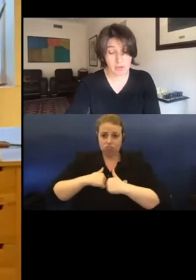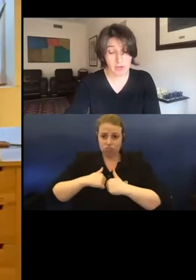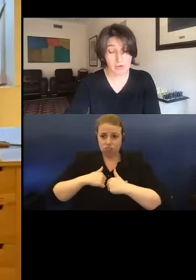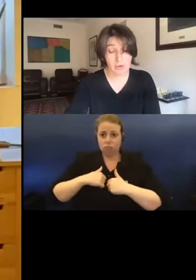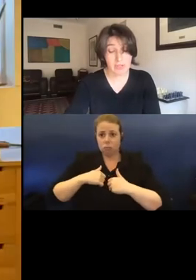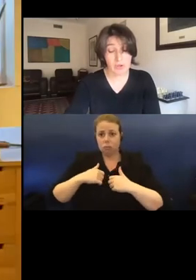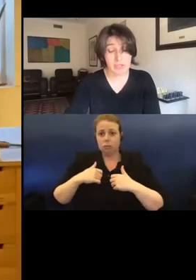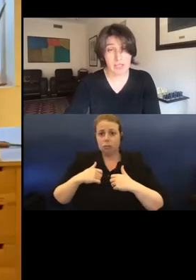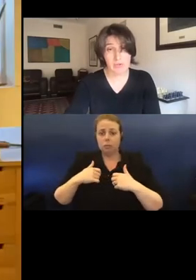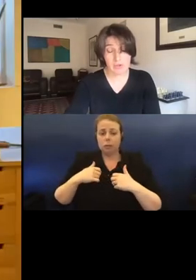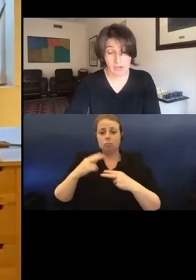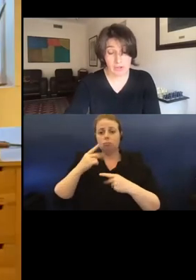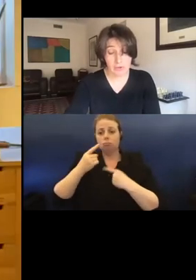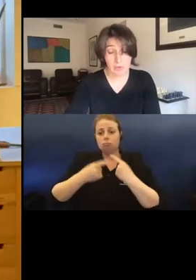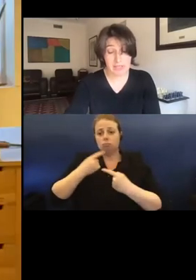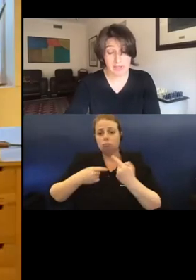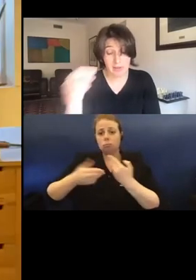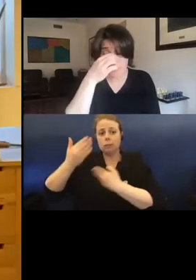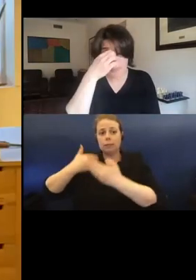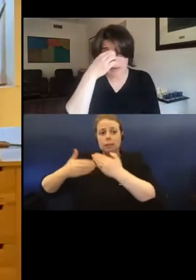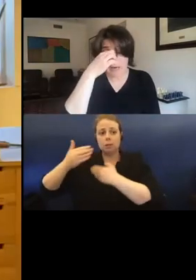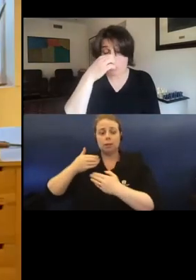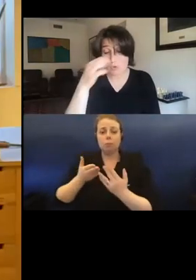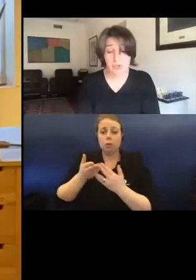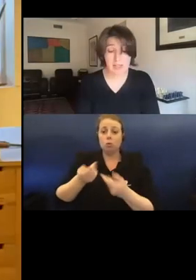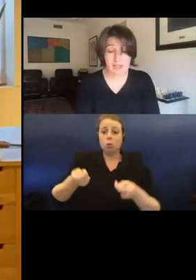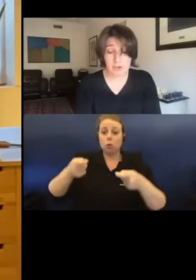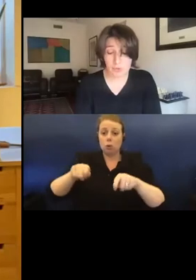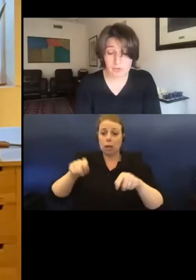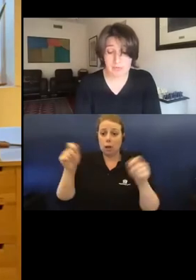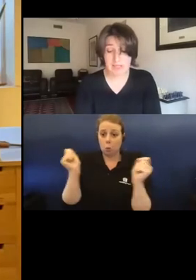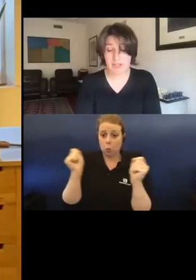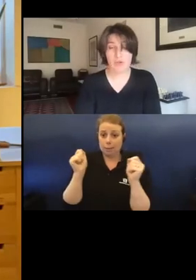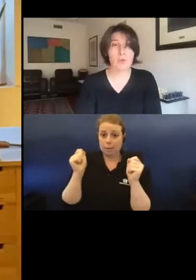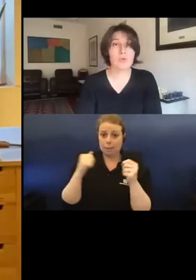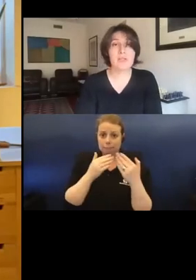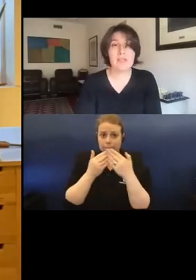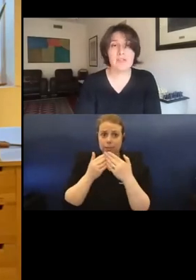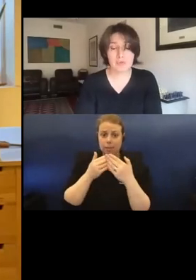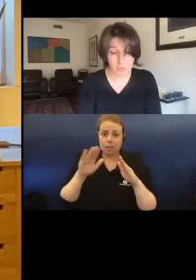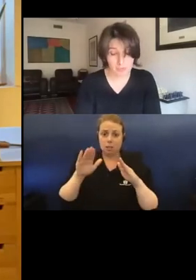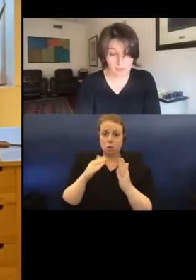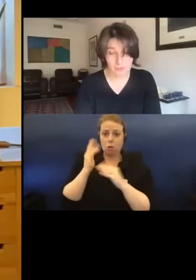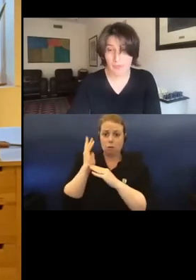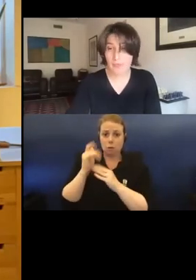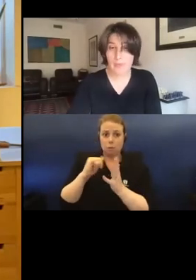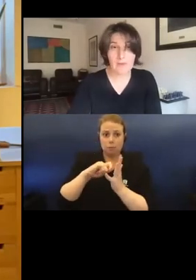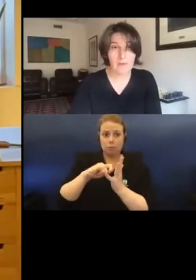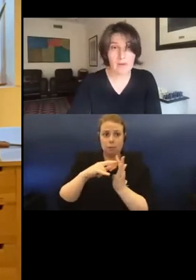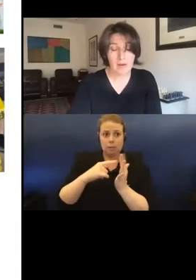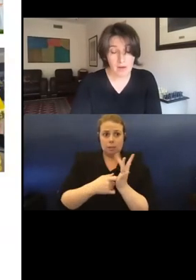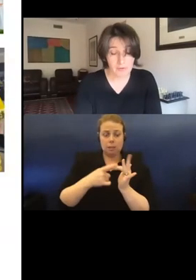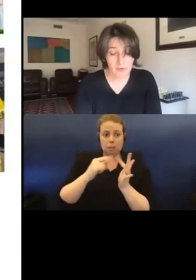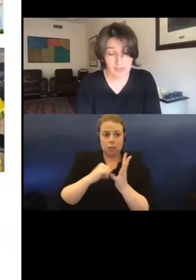during the lockdown during winter i also started a short film series called living room first ten